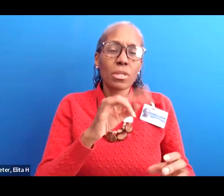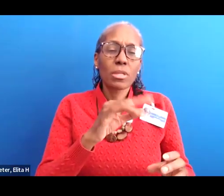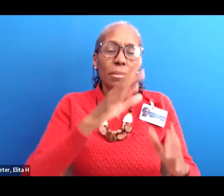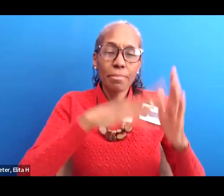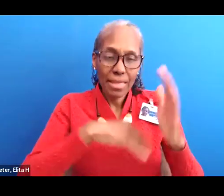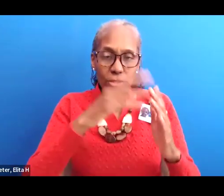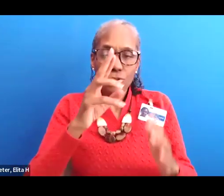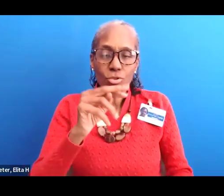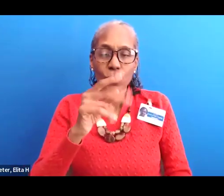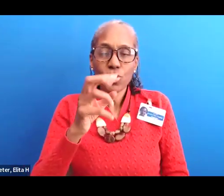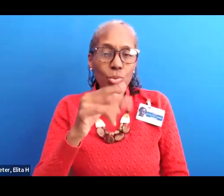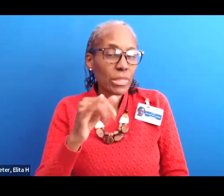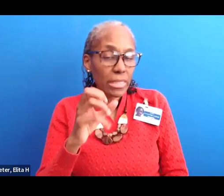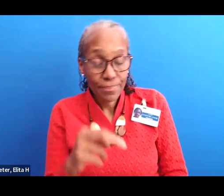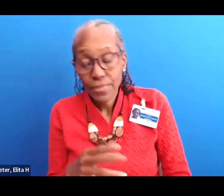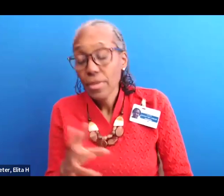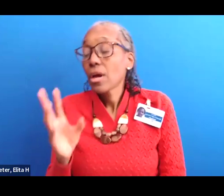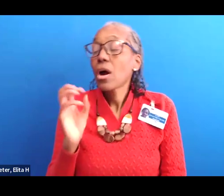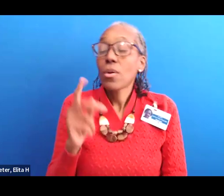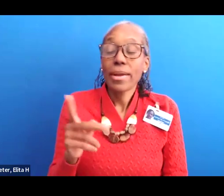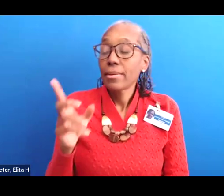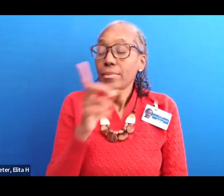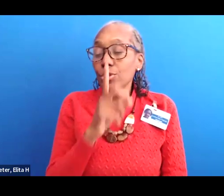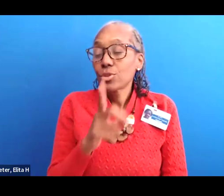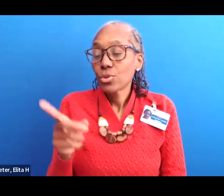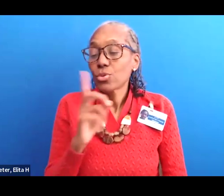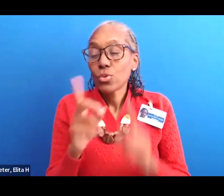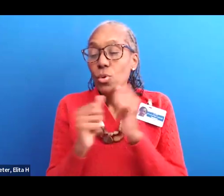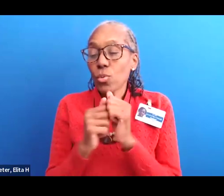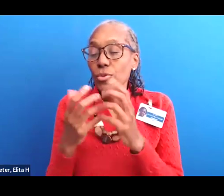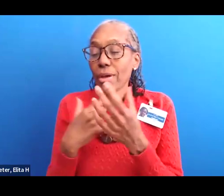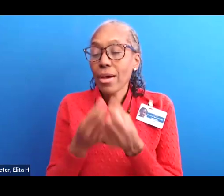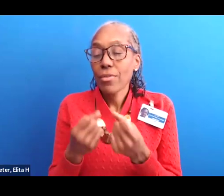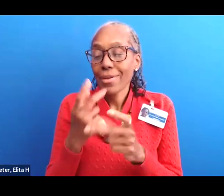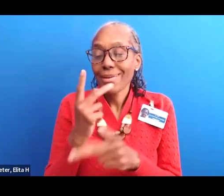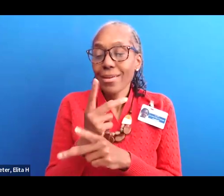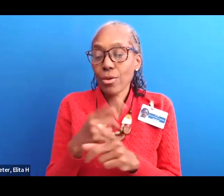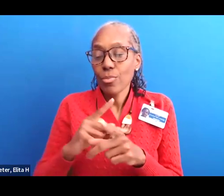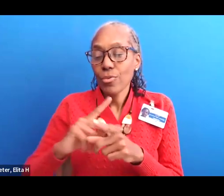Be sure and talk to your healthcare professional because they can